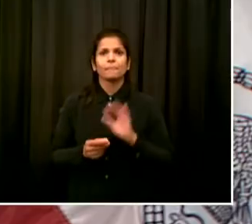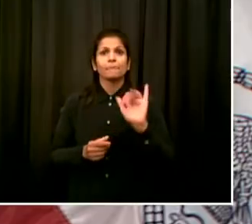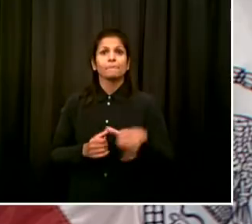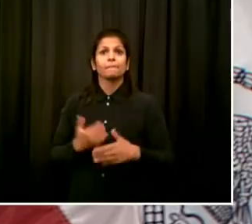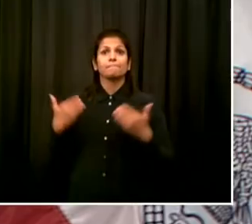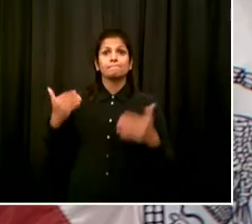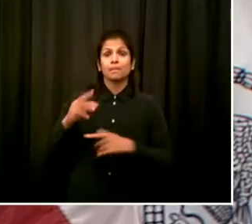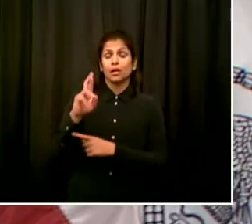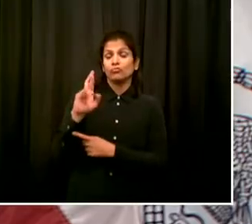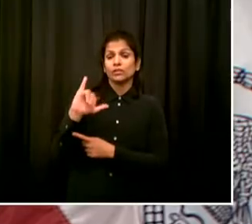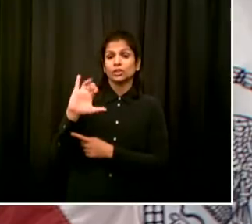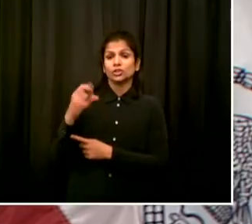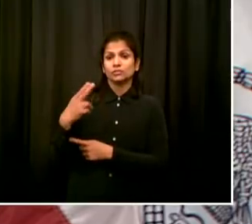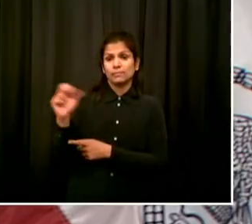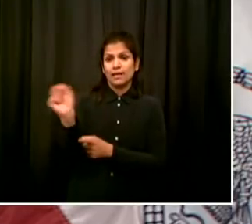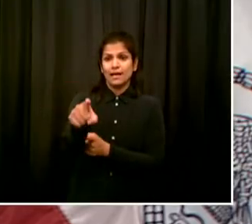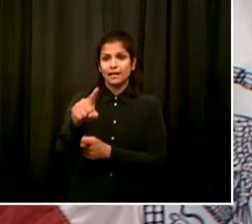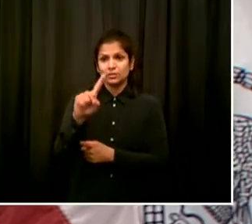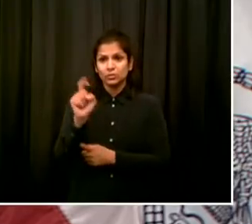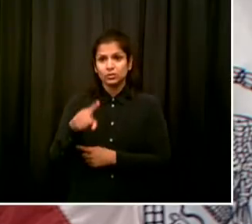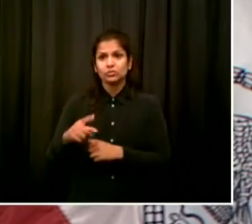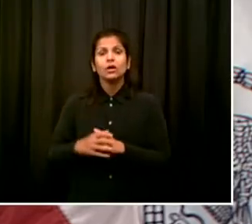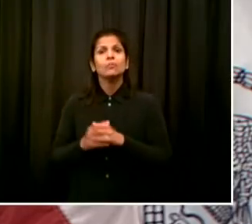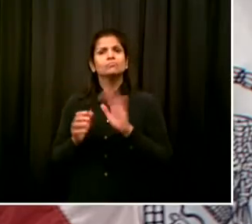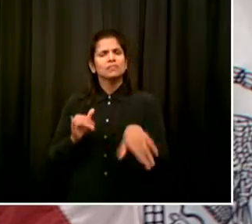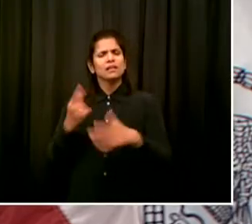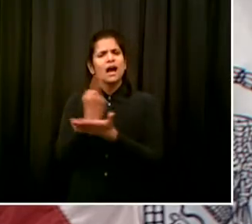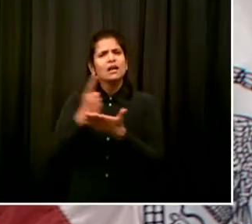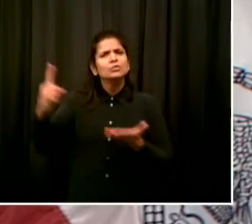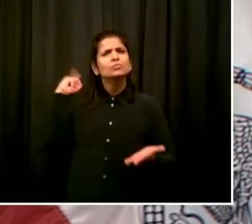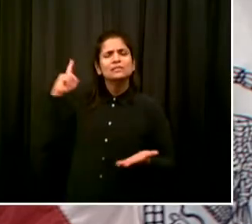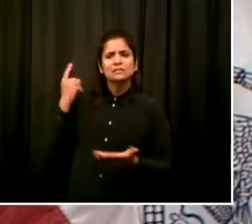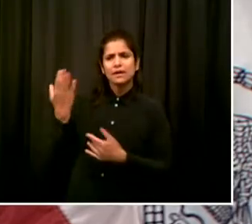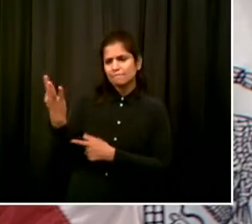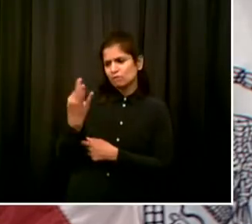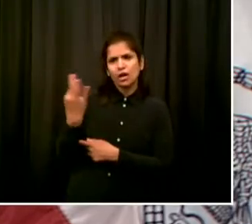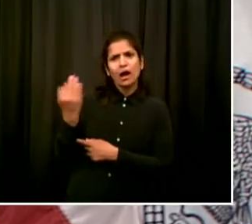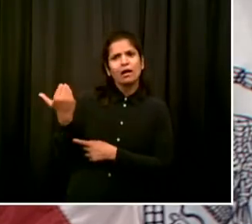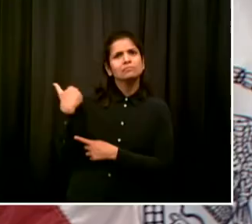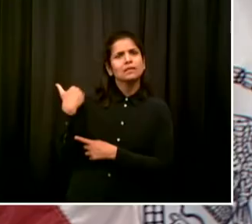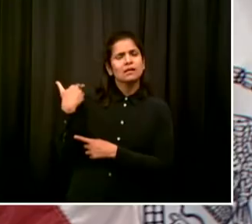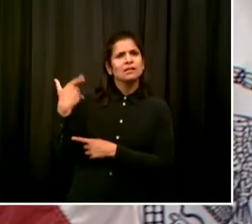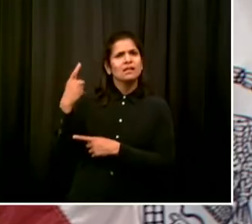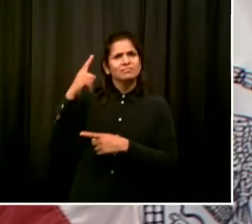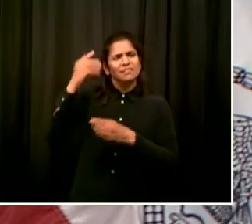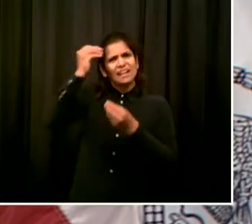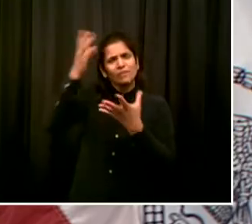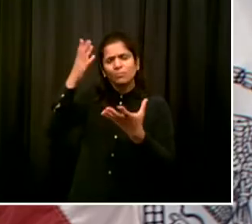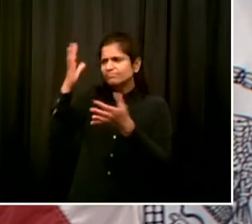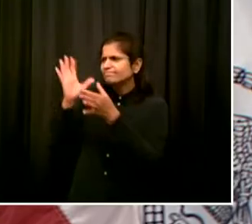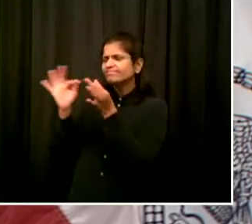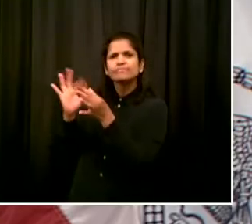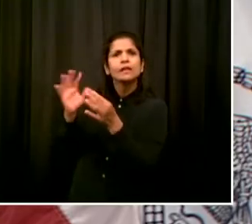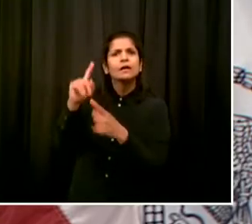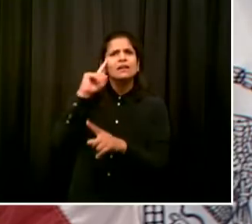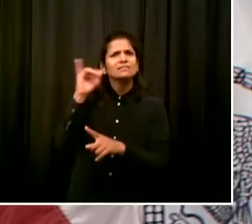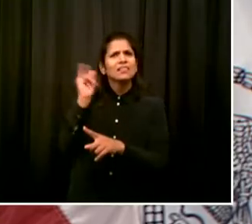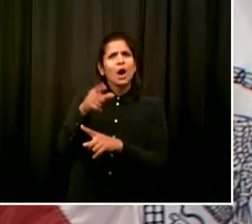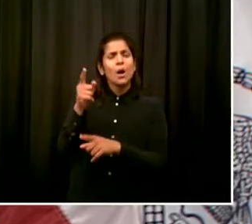HAD THERE. THERE IS A MANDATORY AS A